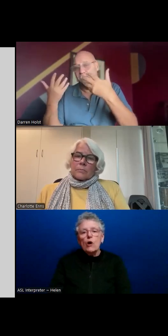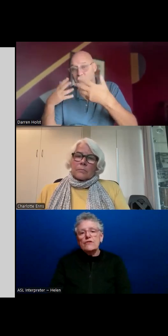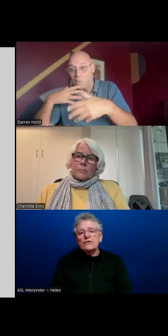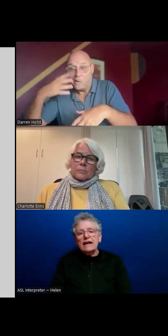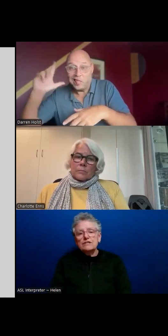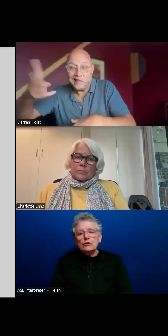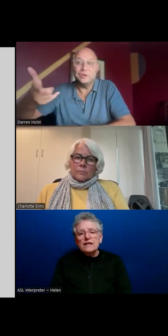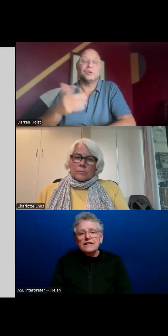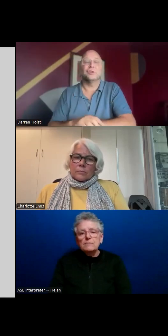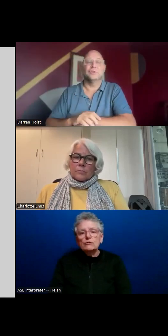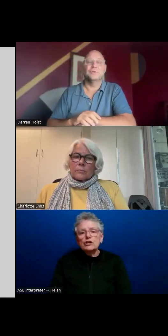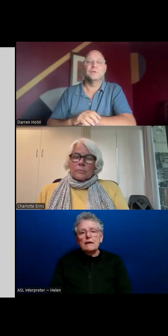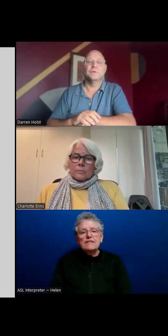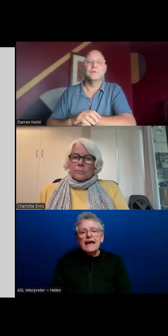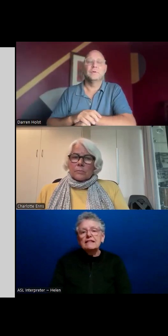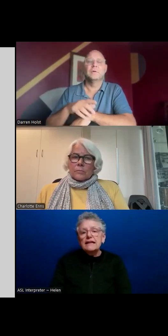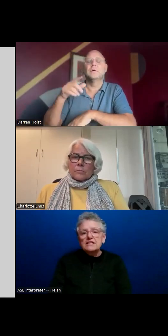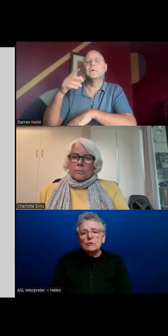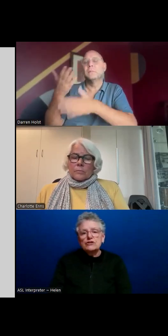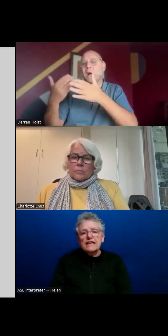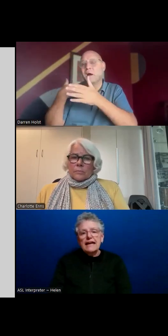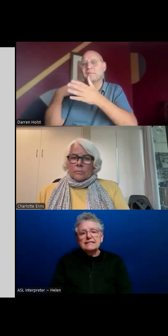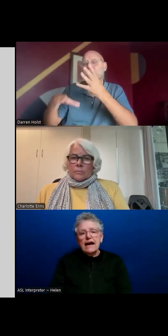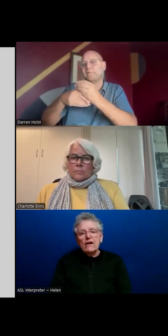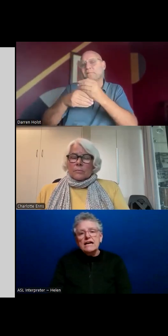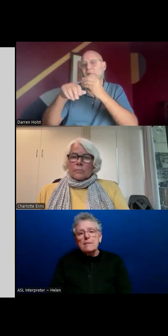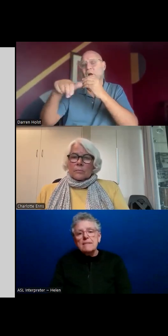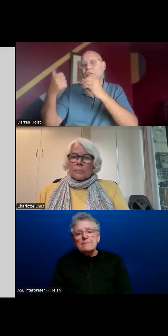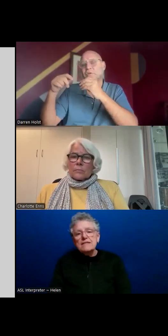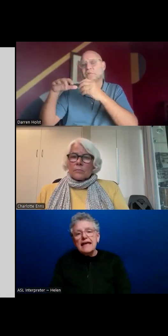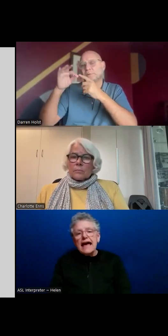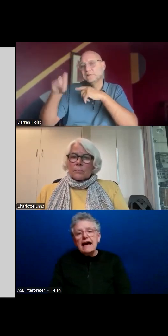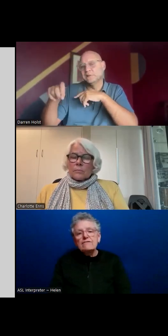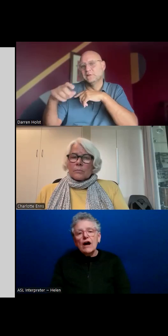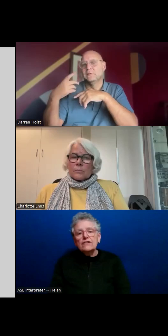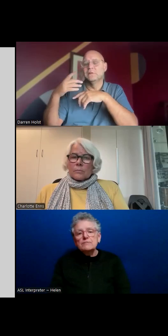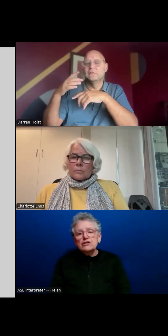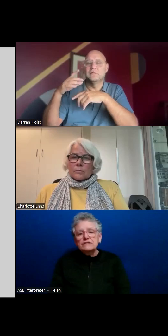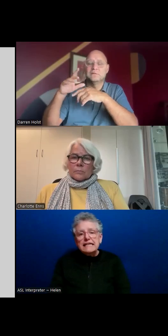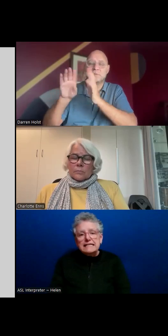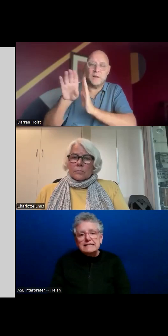to ASL, whether or not it was early exposure, maybe they had late exposure to ASL, maybe they have